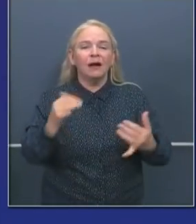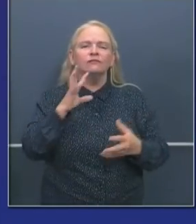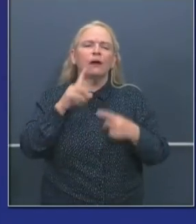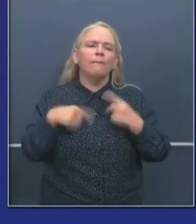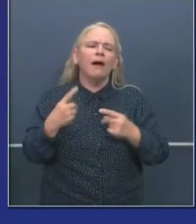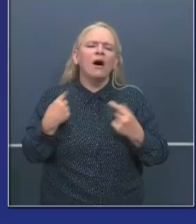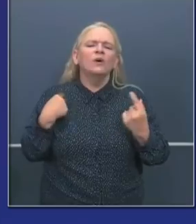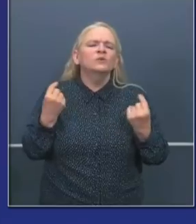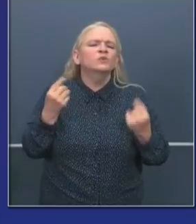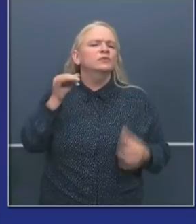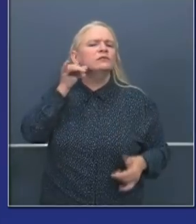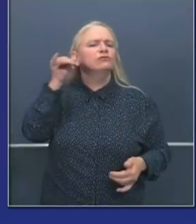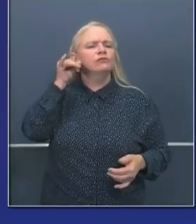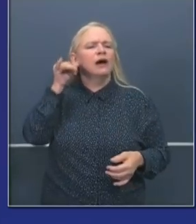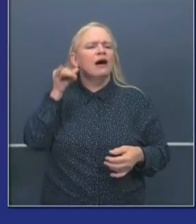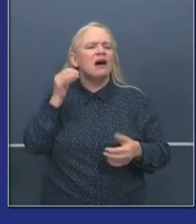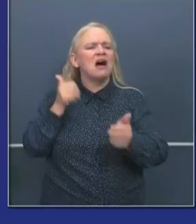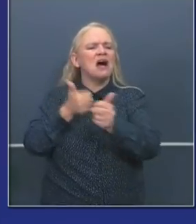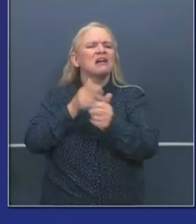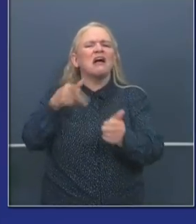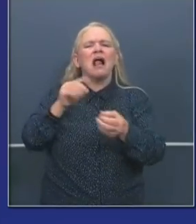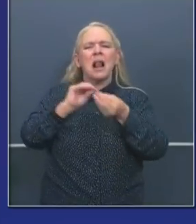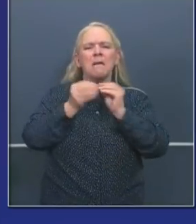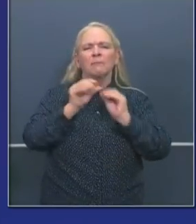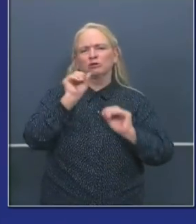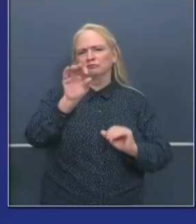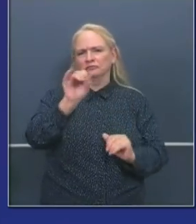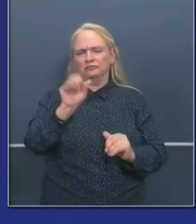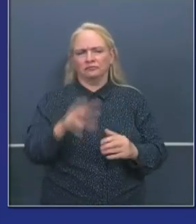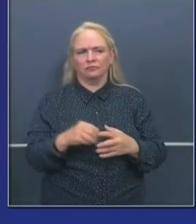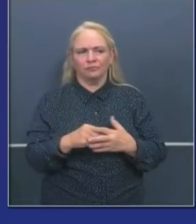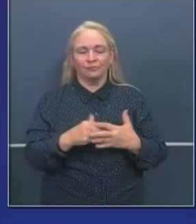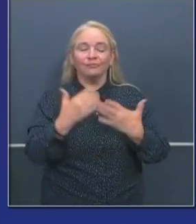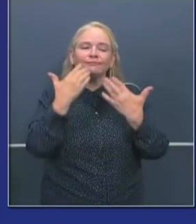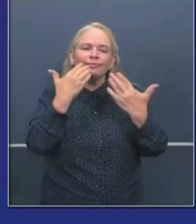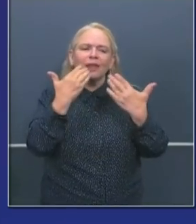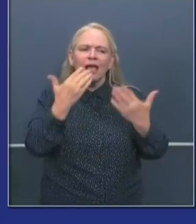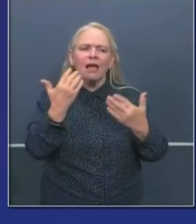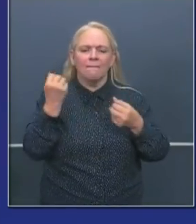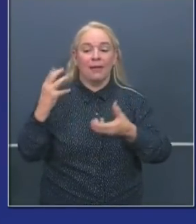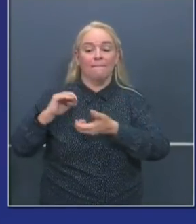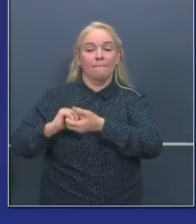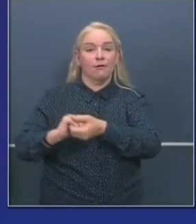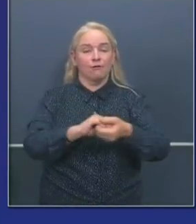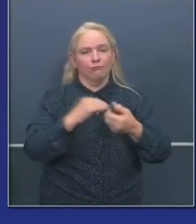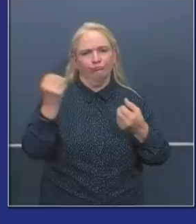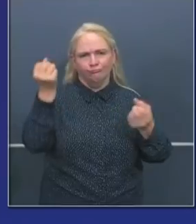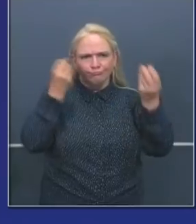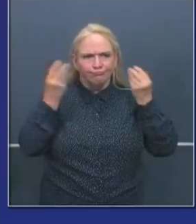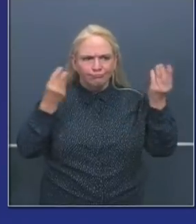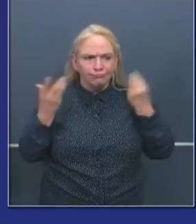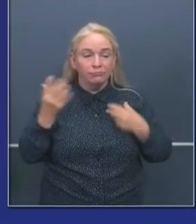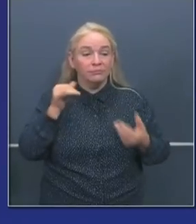THIS DISEASE. I WANT TO JUST UPDATE YOU ON SOME OF THE ACTIONS WE TOOK